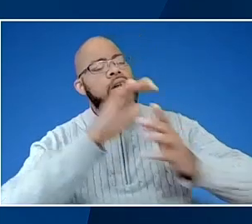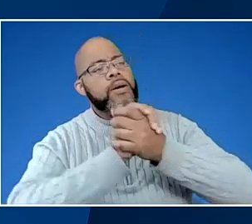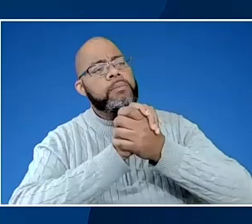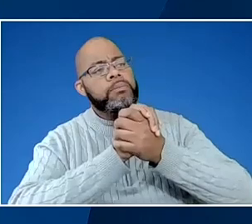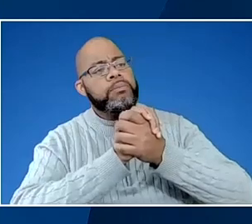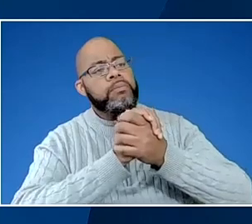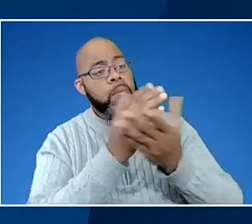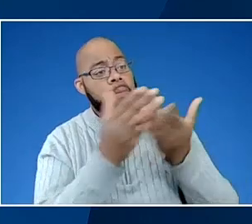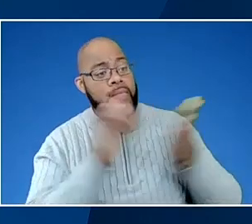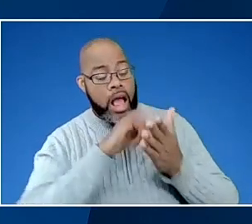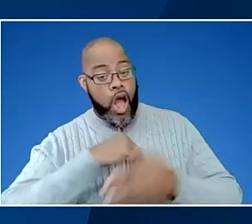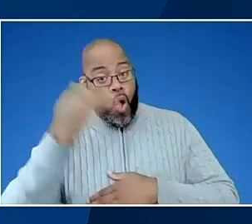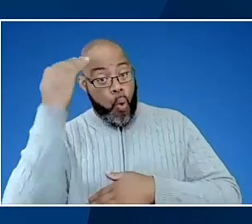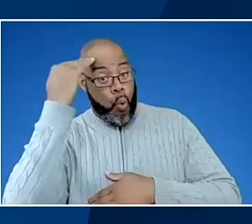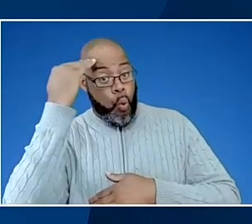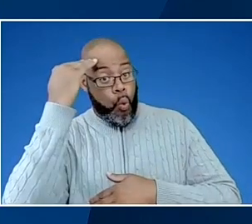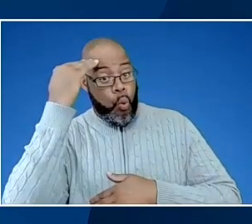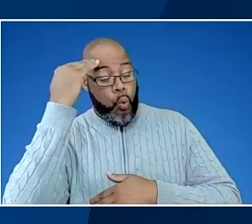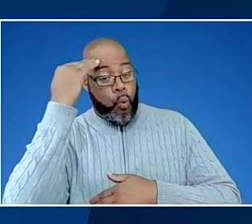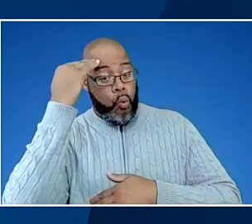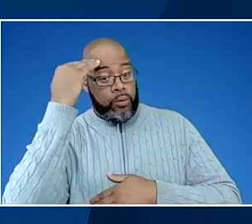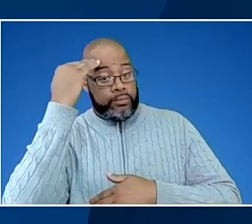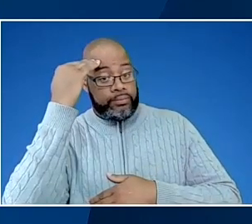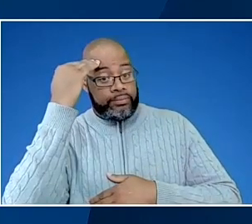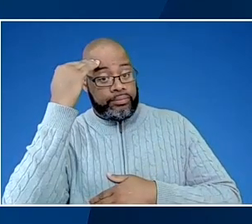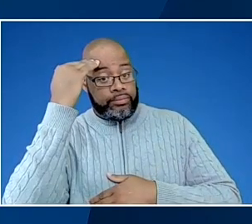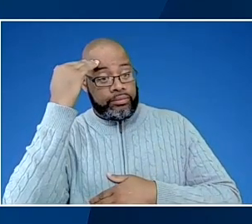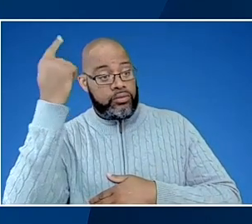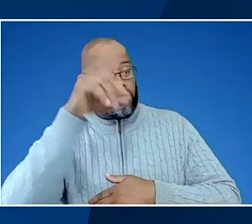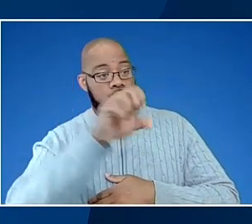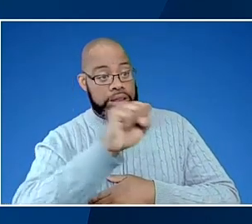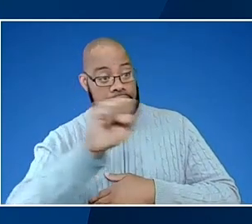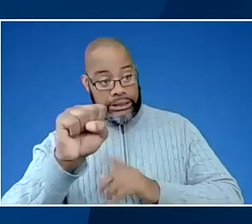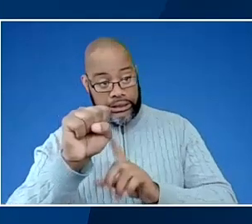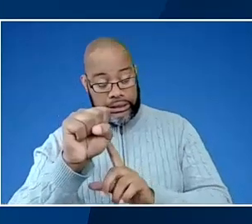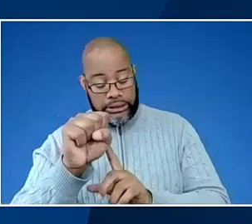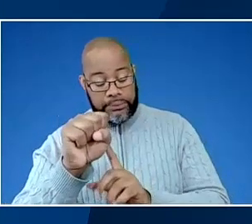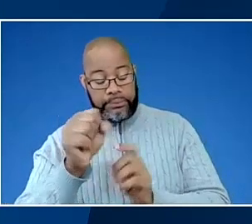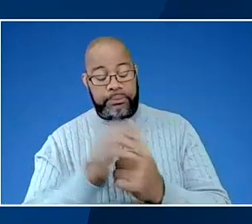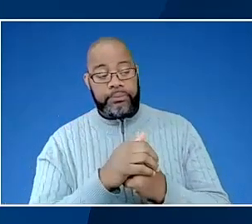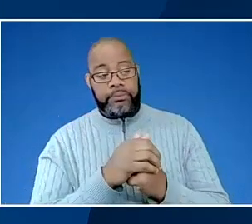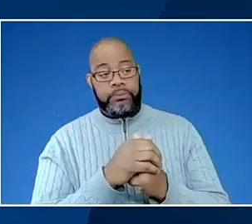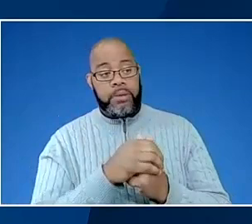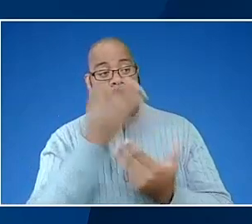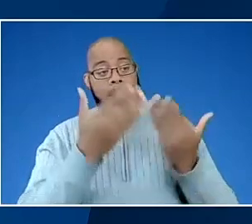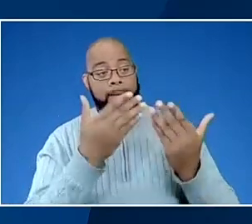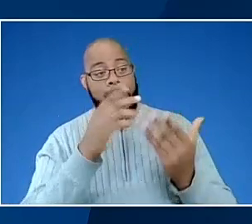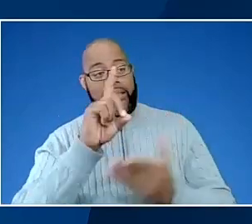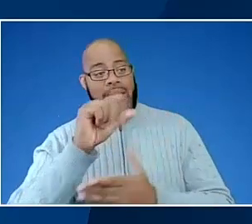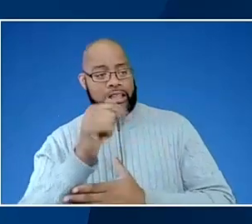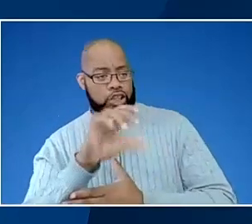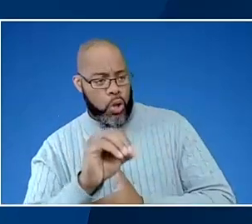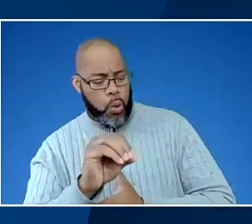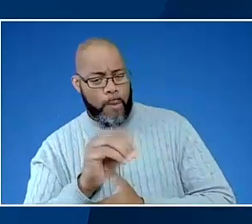know for, like for SSS, and maybe D'Angelo- because, again, I didn't run- I